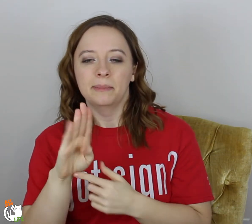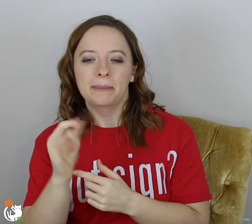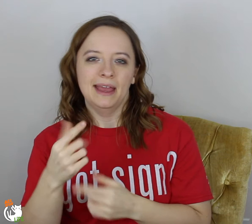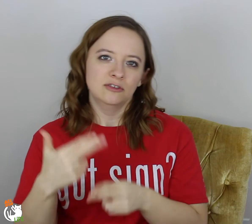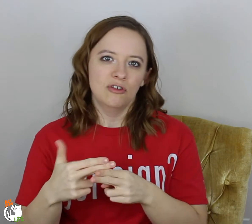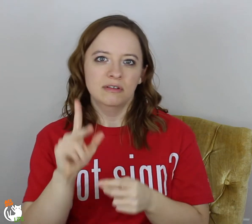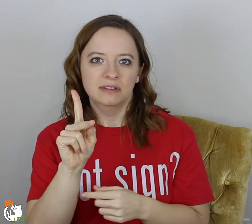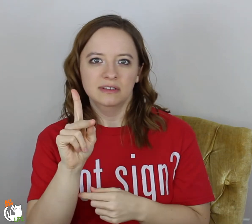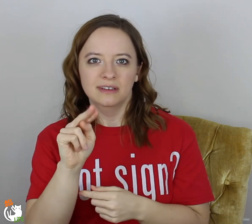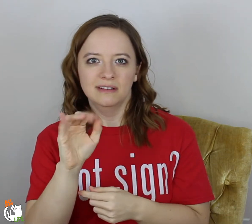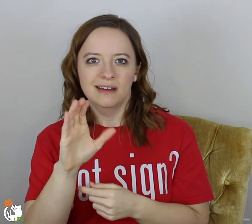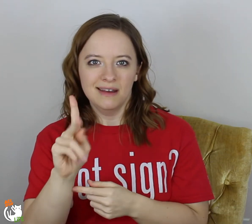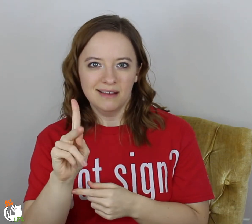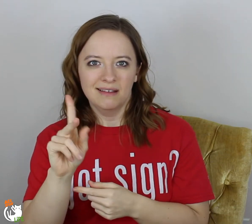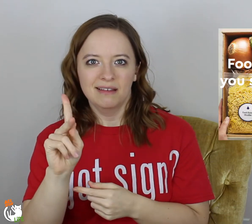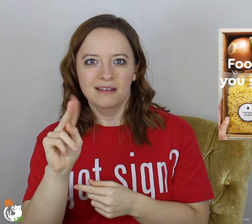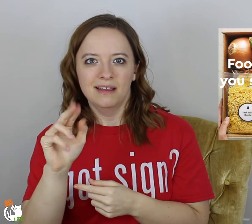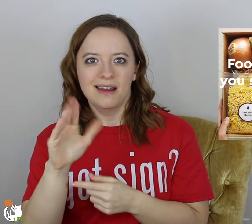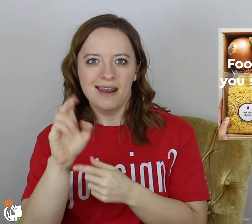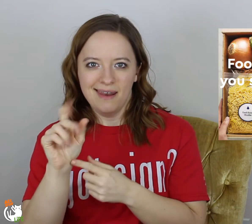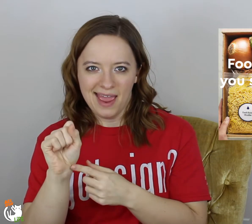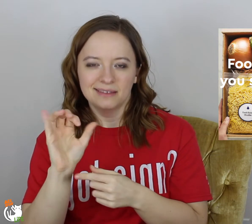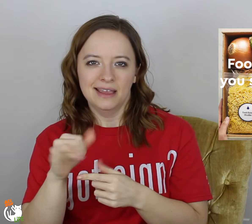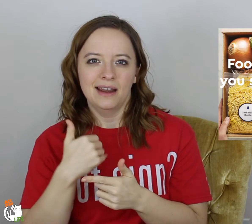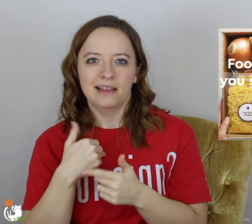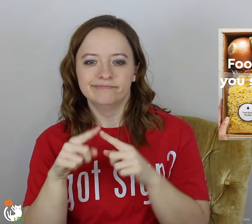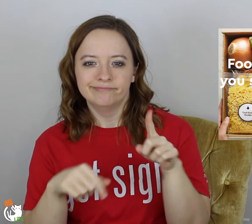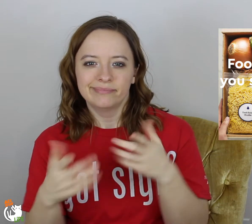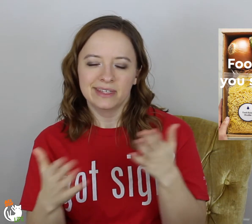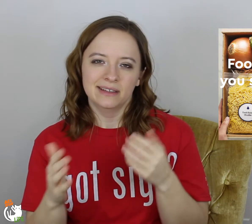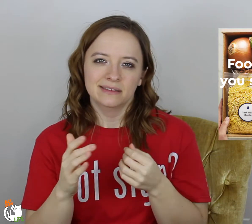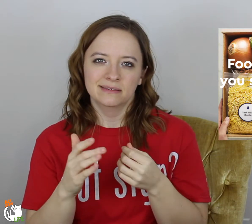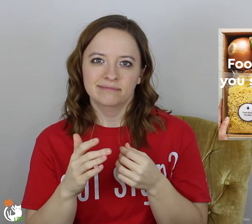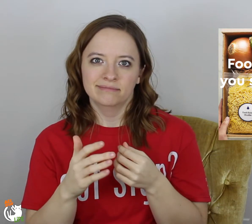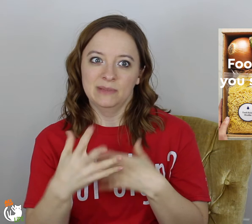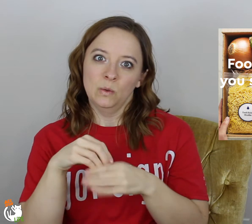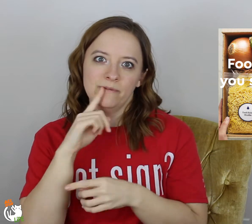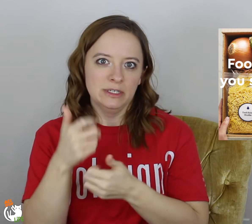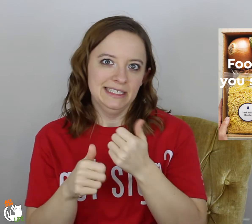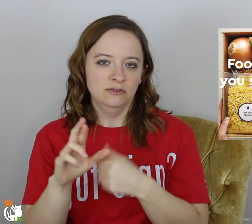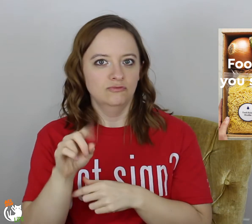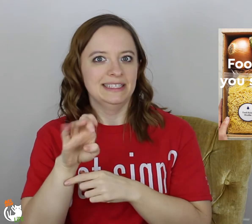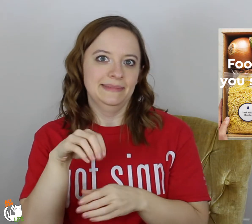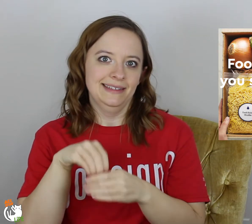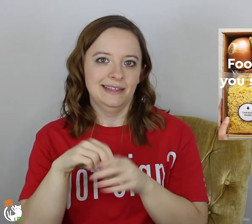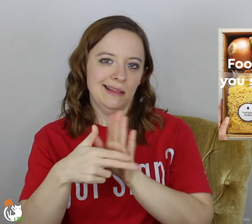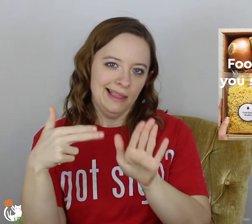then it will have a bag called Knick Knacks. So that will have a variety of things inside included for each recipe.